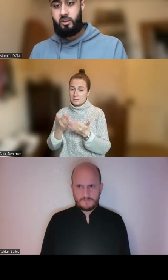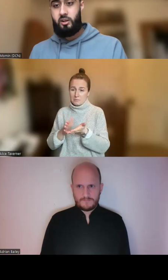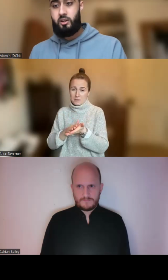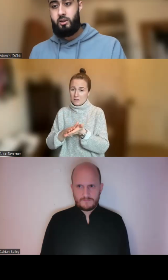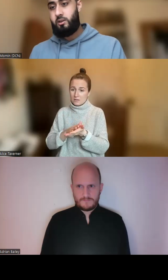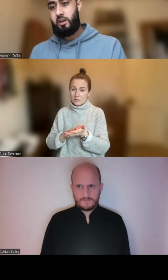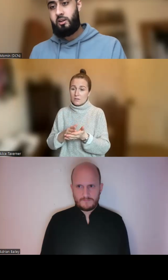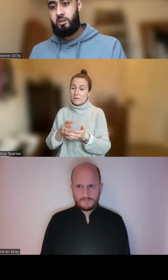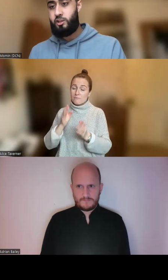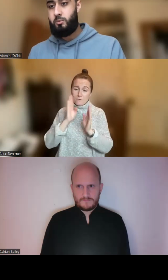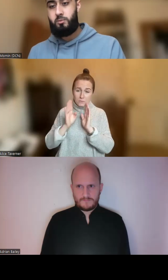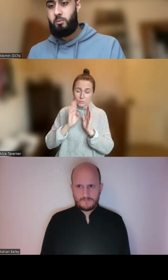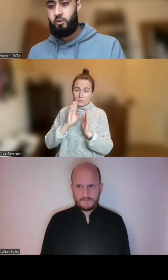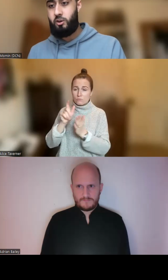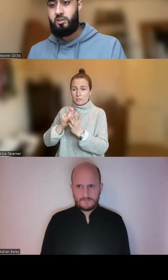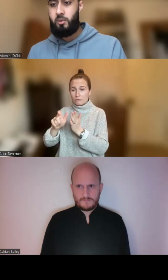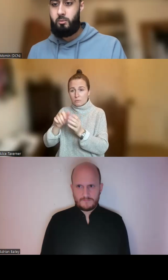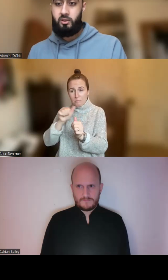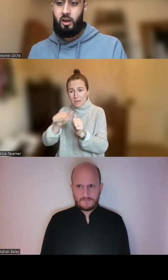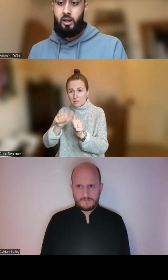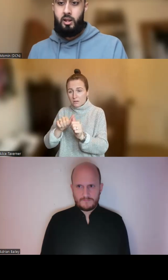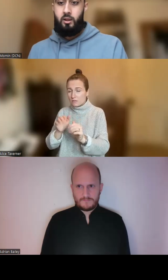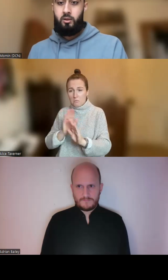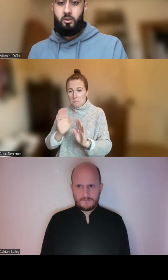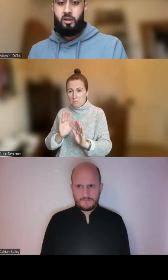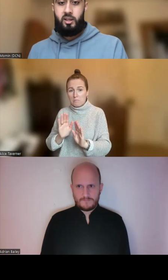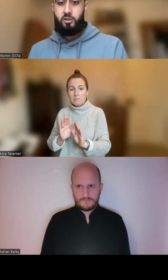and they're going to they're going to yield cheaper results, it might mean that ultimately each